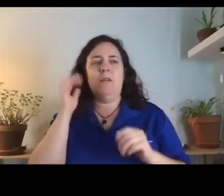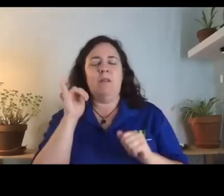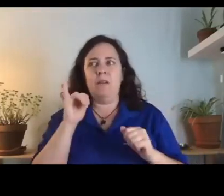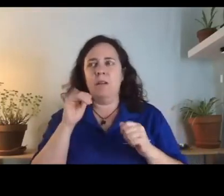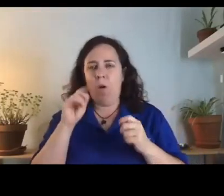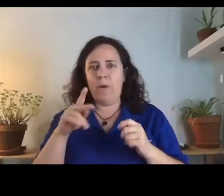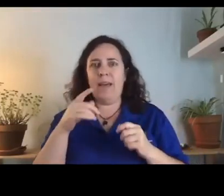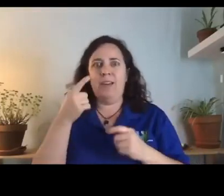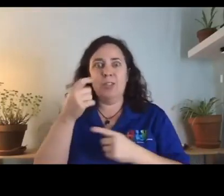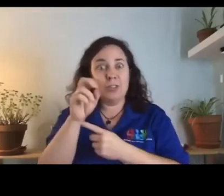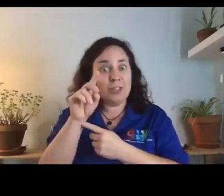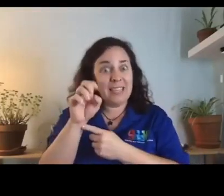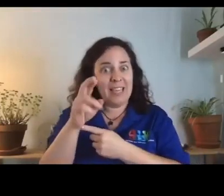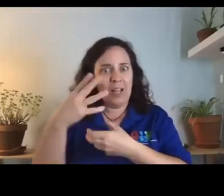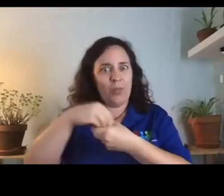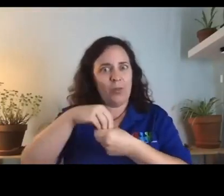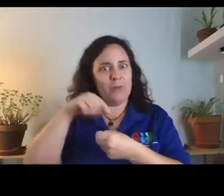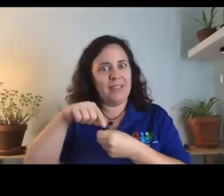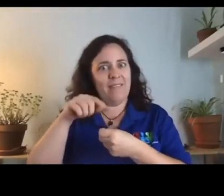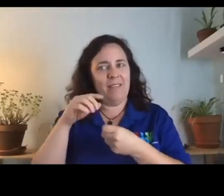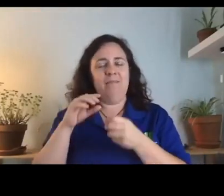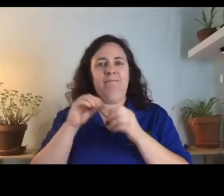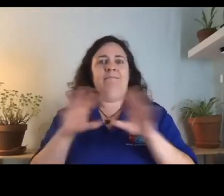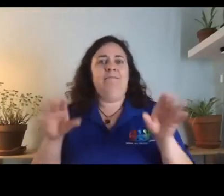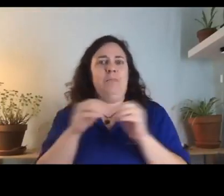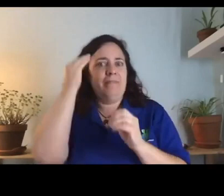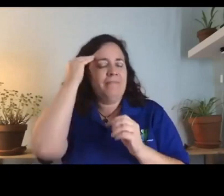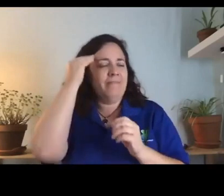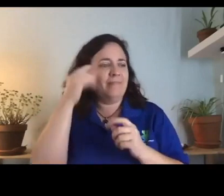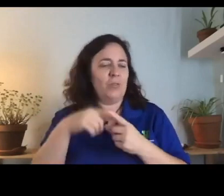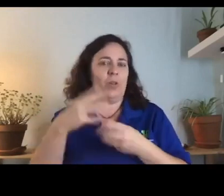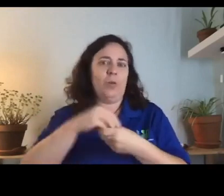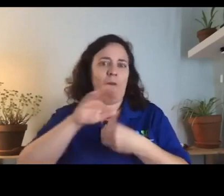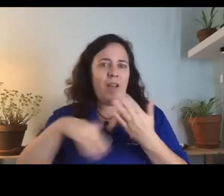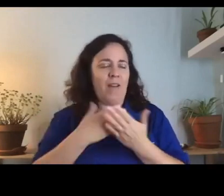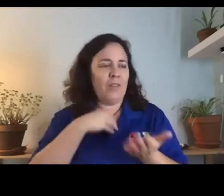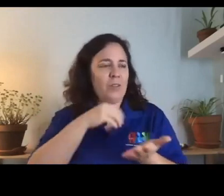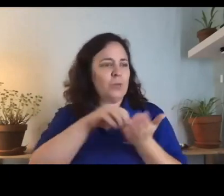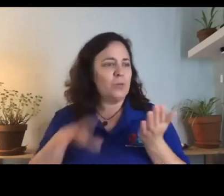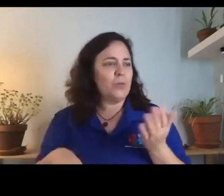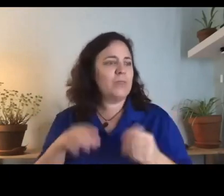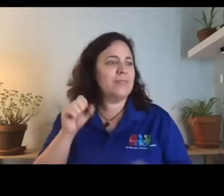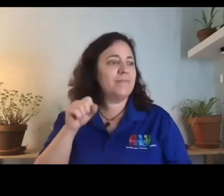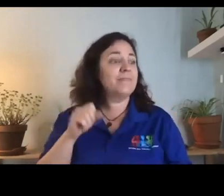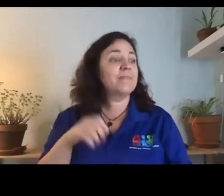I hope that this topic gives people much more room for thought in terms of gender inclusiveness